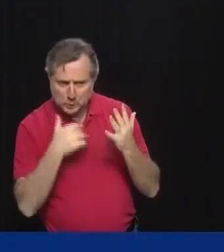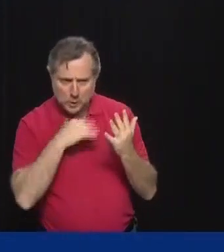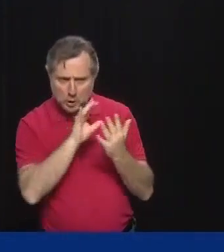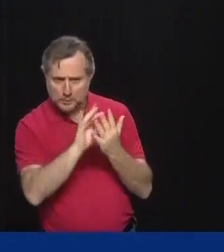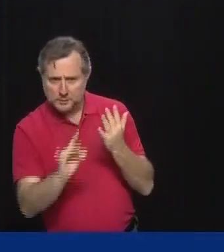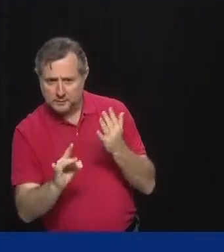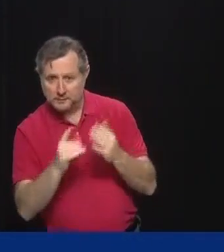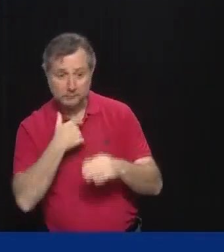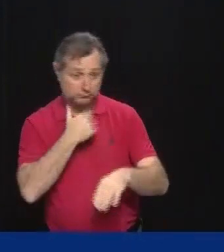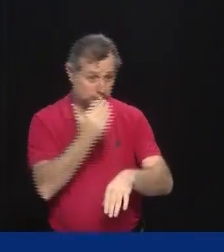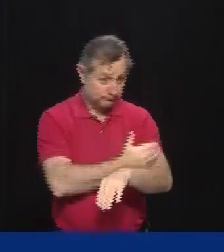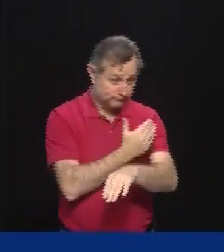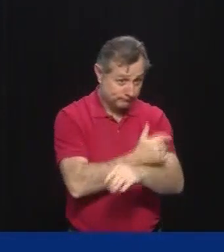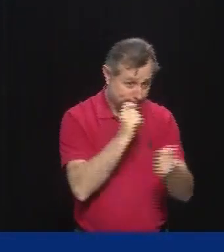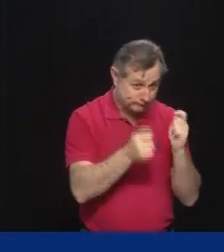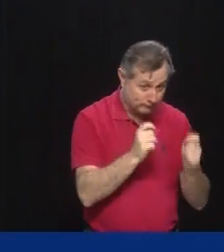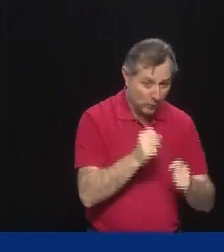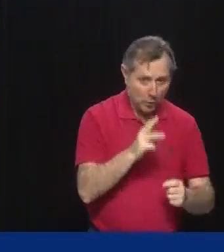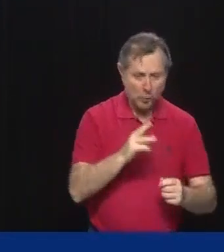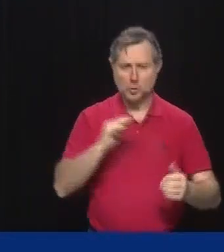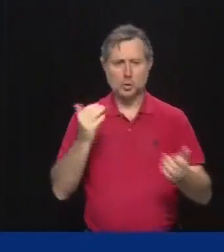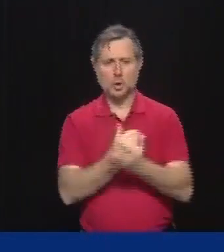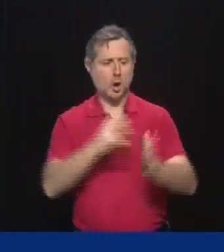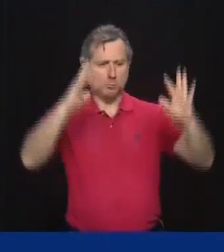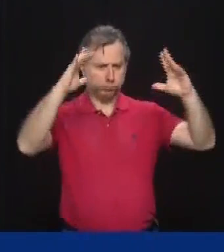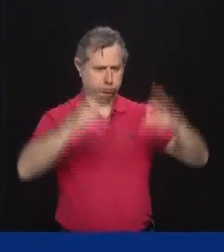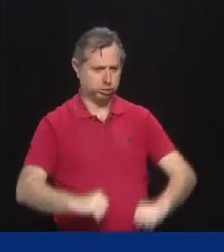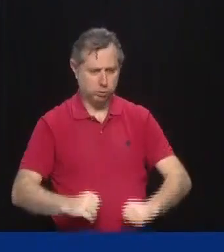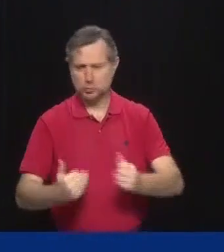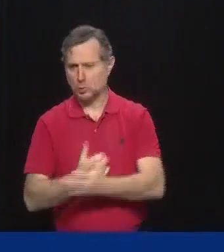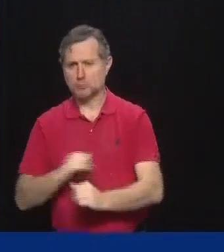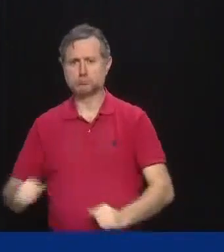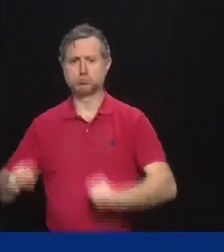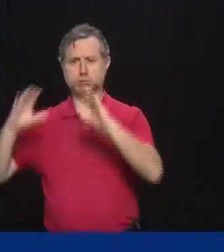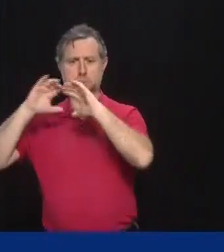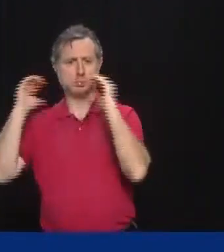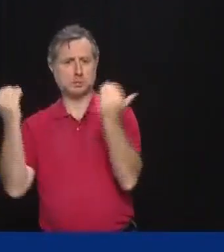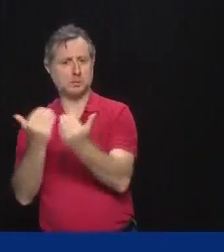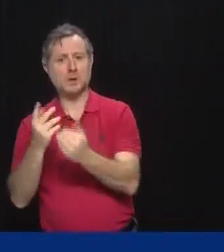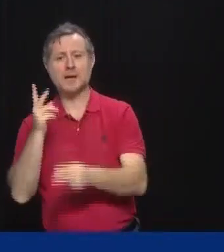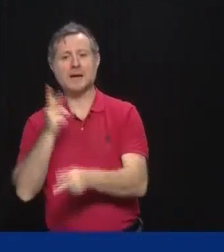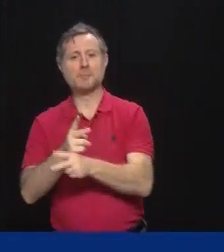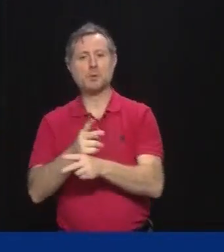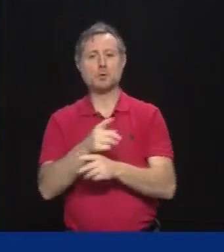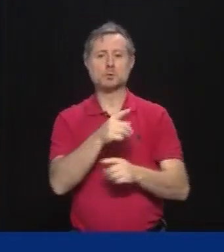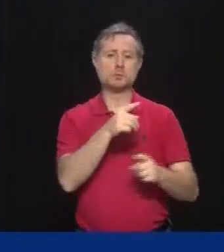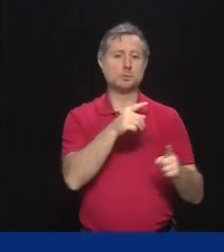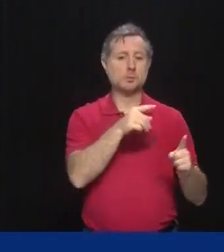YEAR. AECOME I AECOM IS DOING THE STUDY.